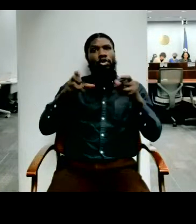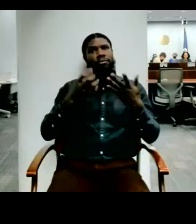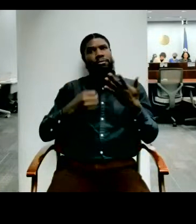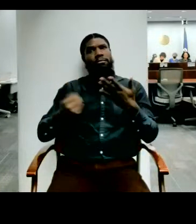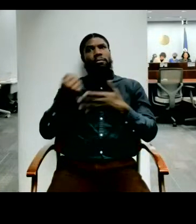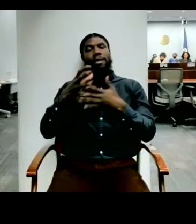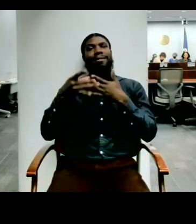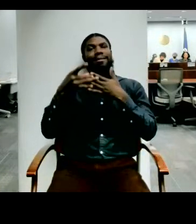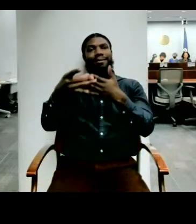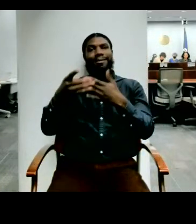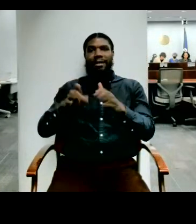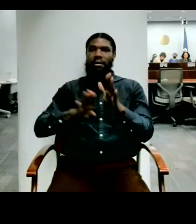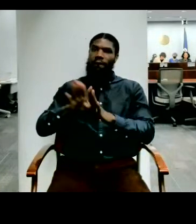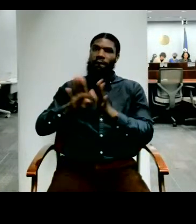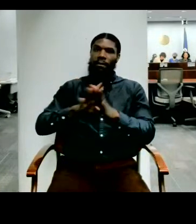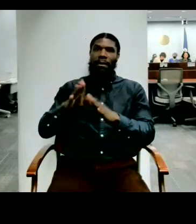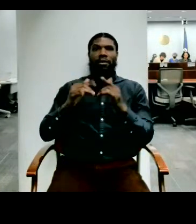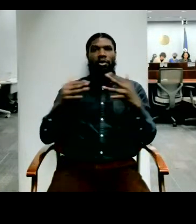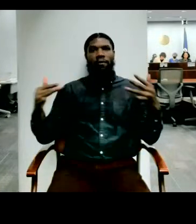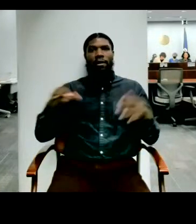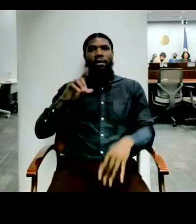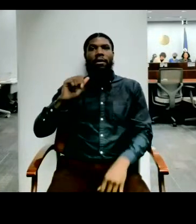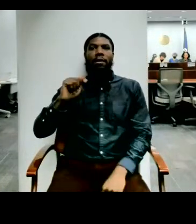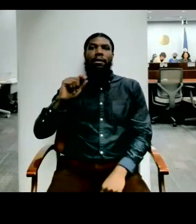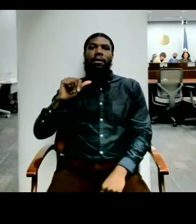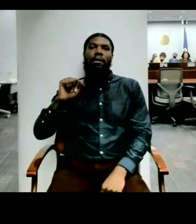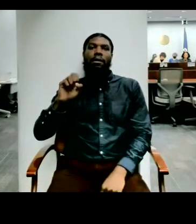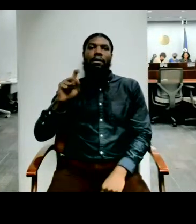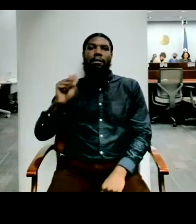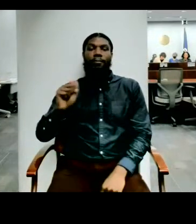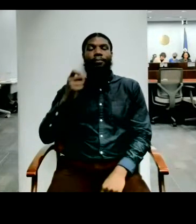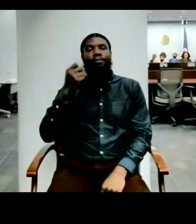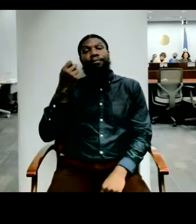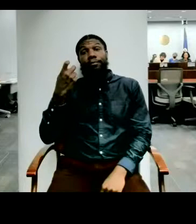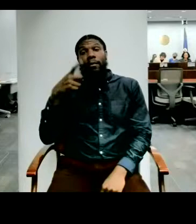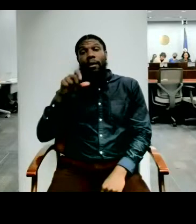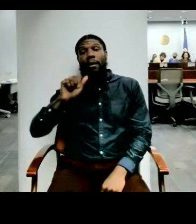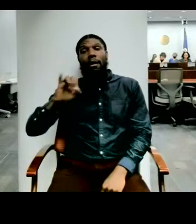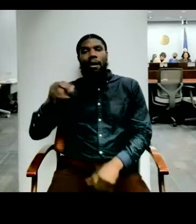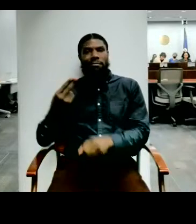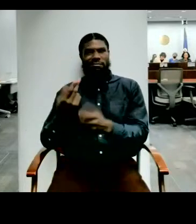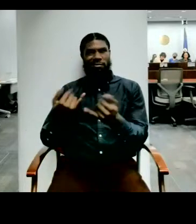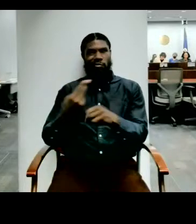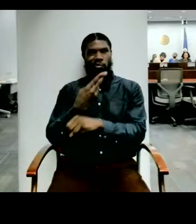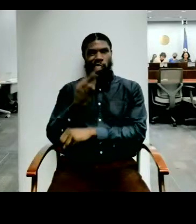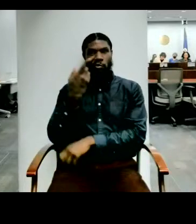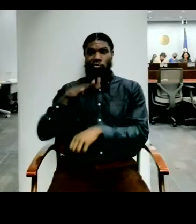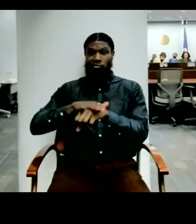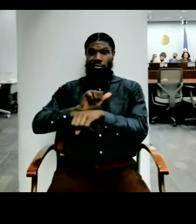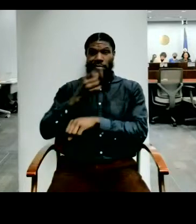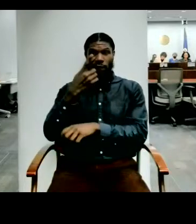sets. Um AI is also now being used on the job for surveillance through facial recognition,